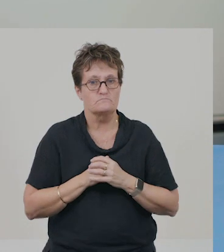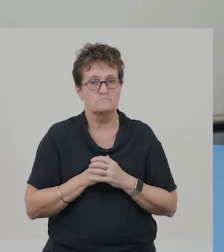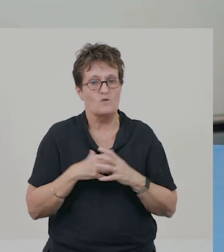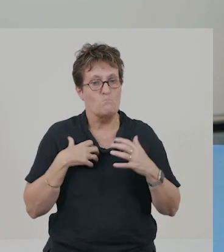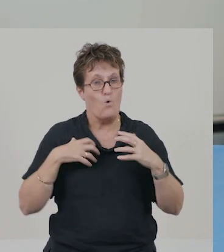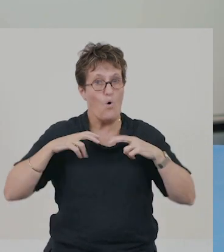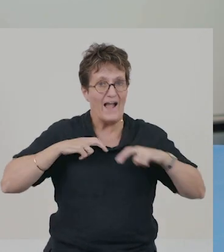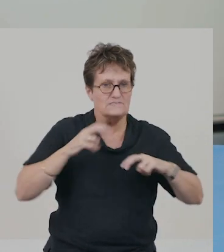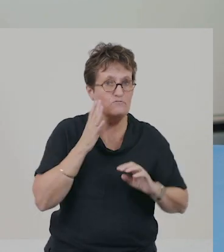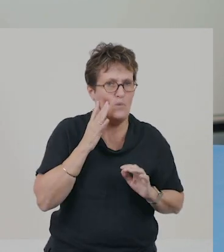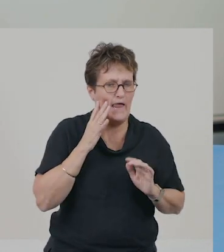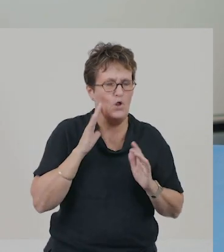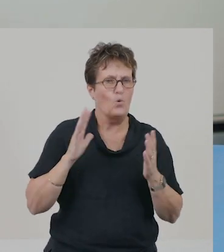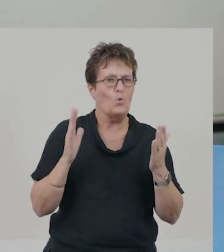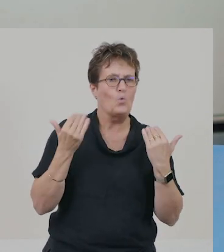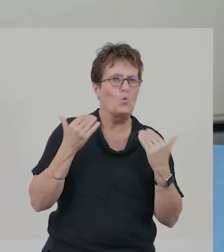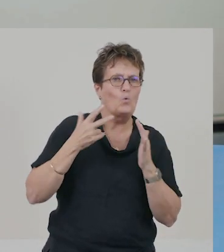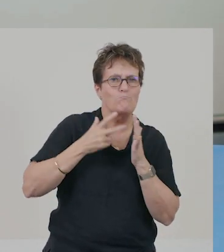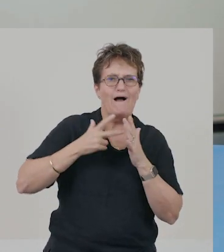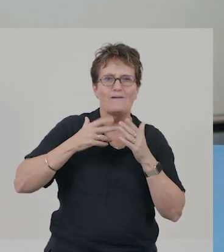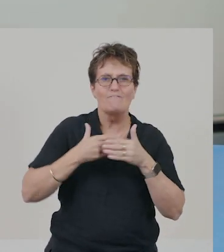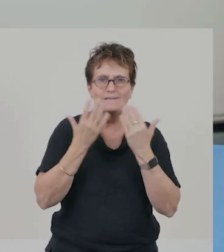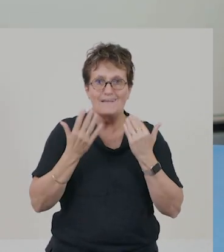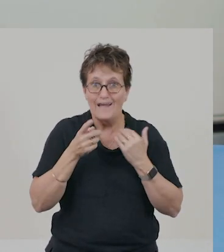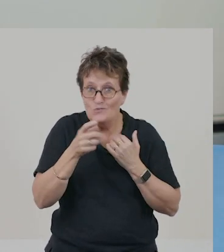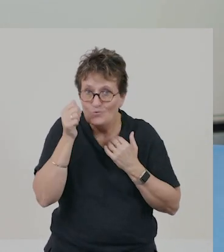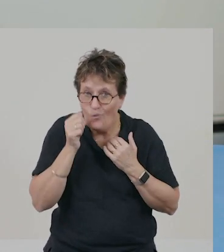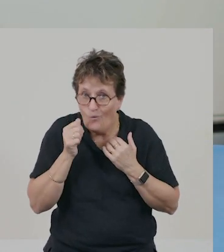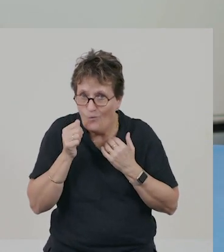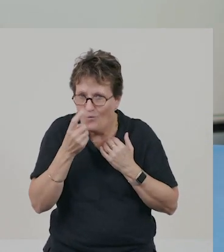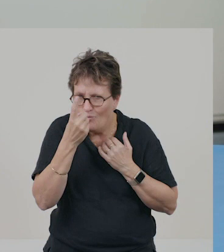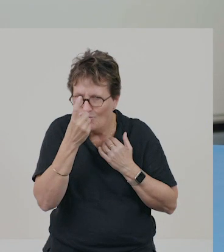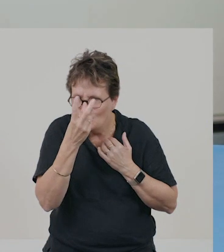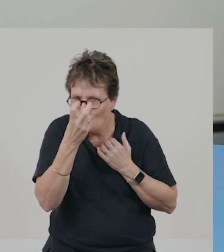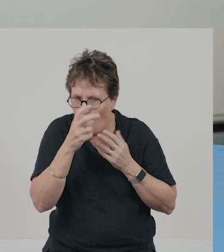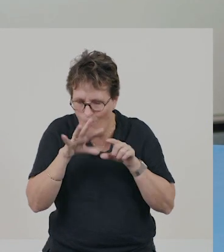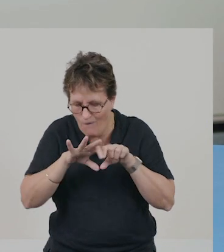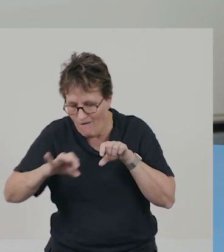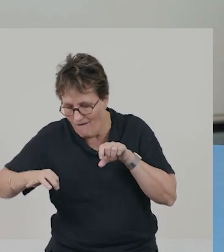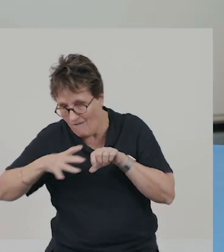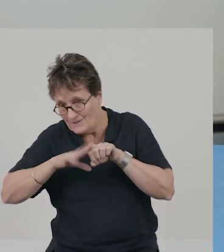I am more active during the cooler part of the day. Have you guessed already? Here's two more clues: